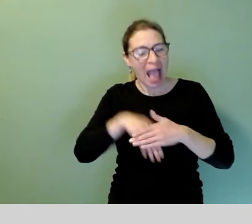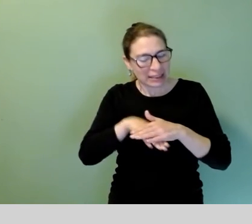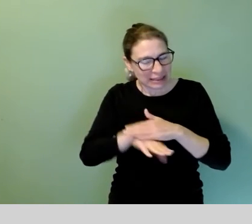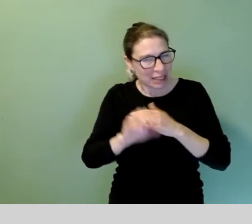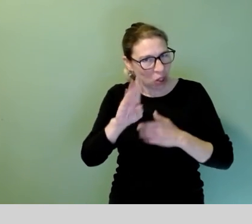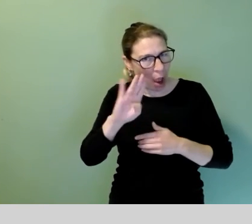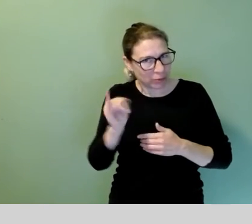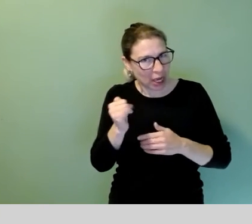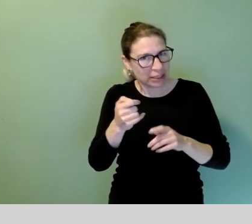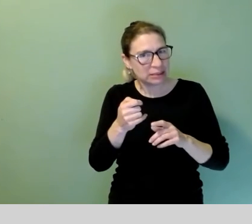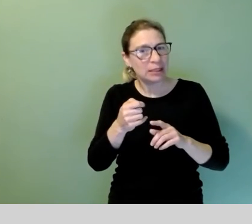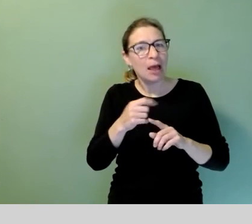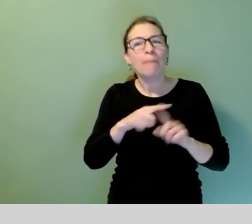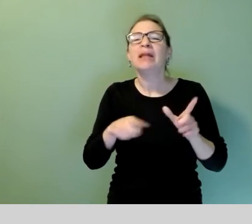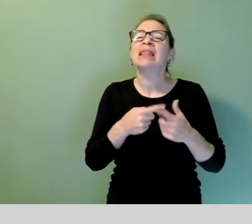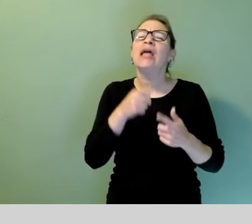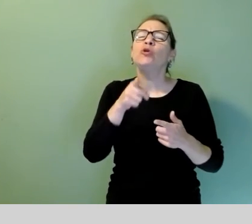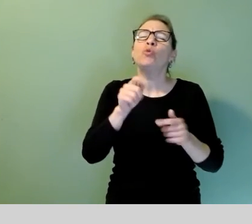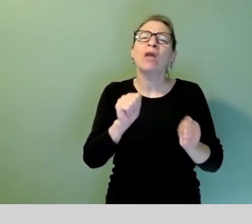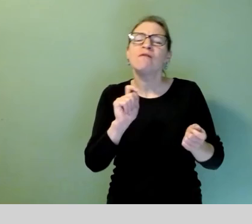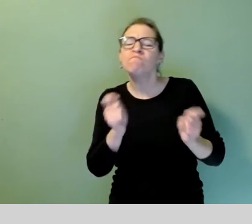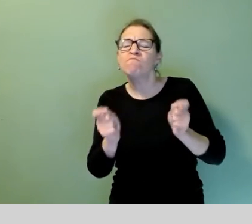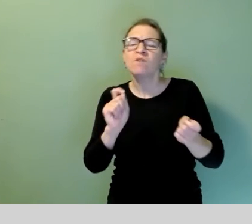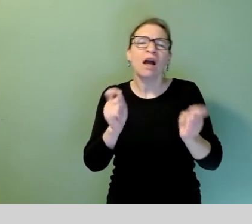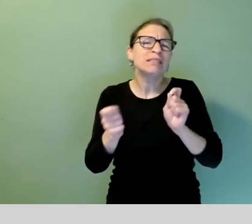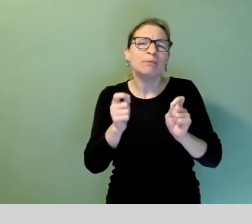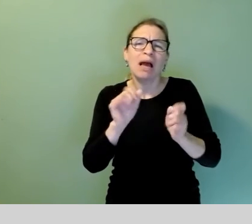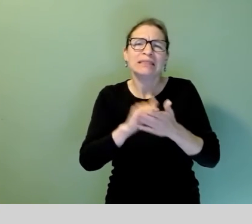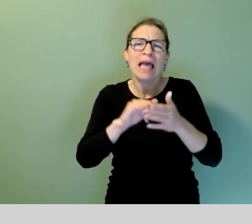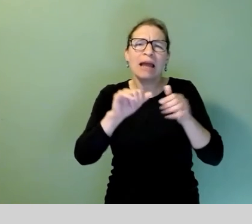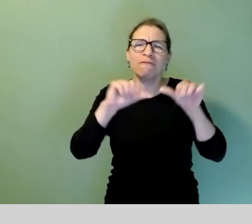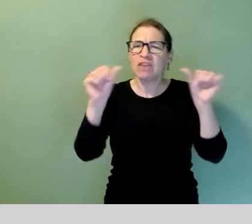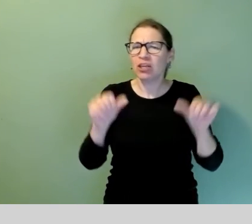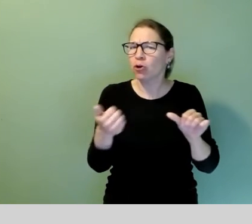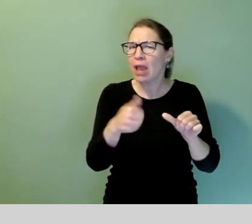from matplotlib the 10 you can use to customize your figure any way you like.